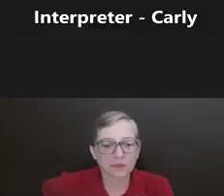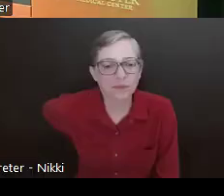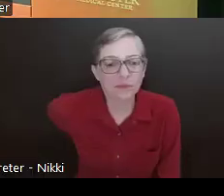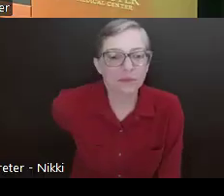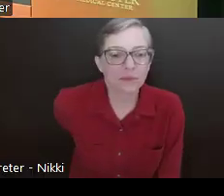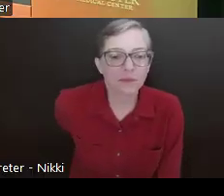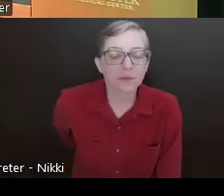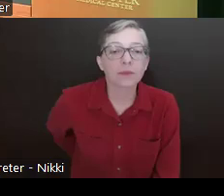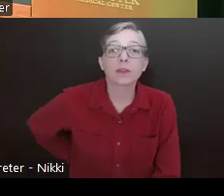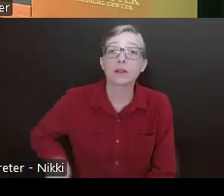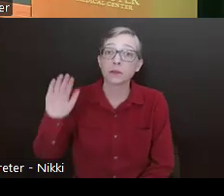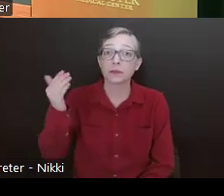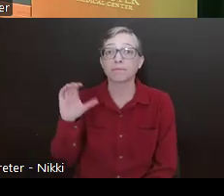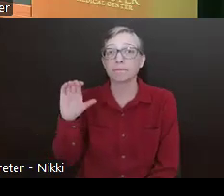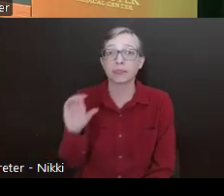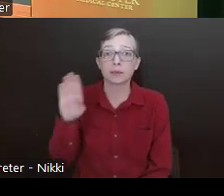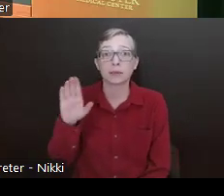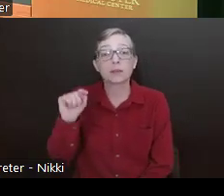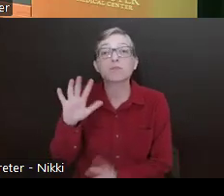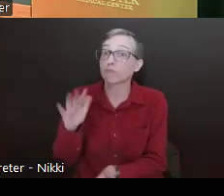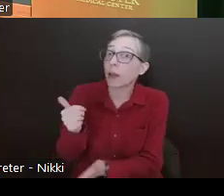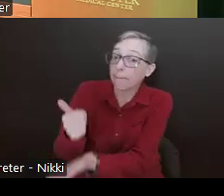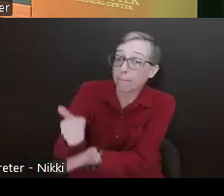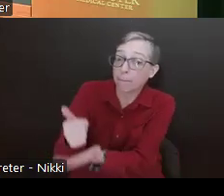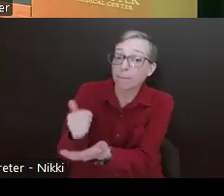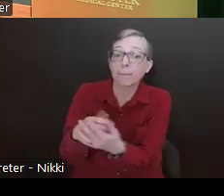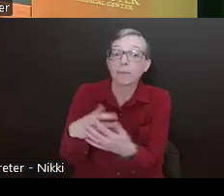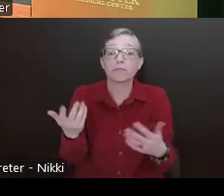modest improvements in depression and social support scores at the end of the intervention